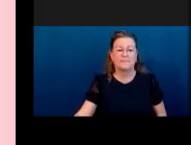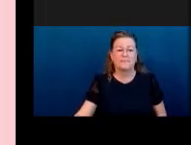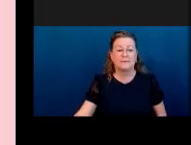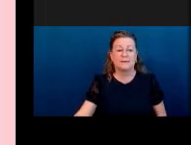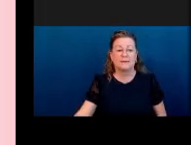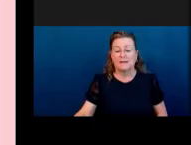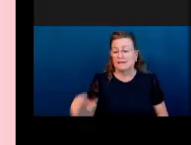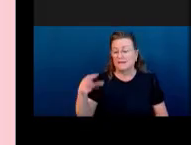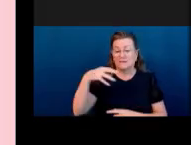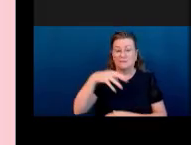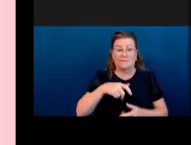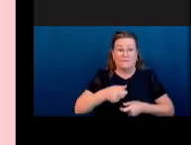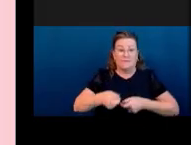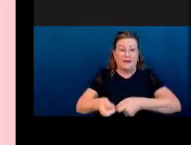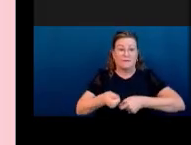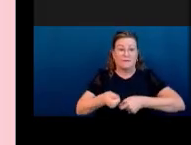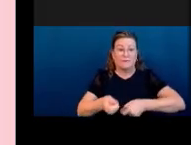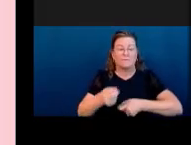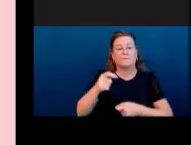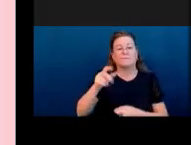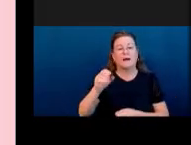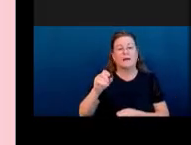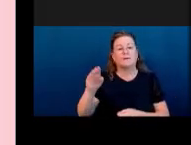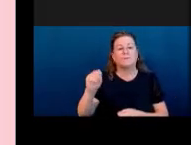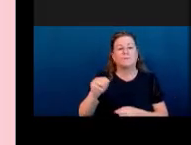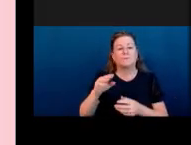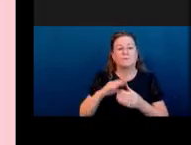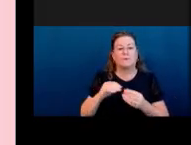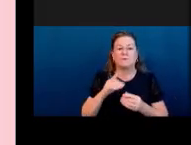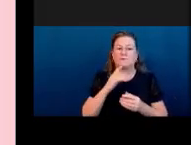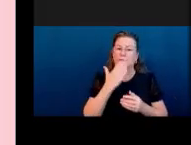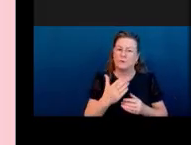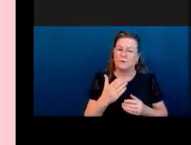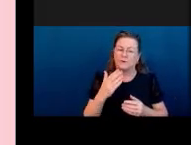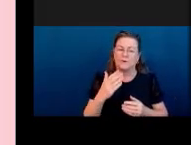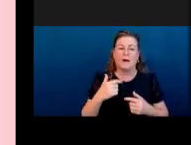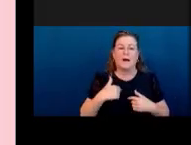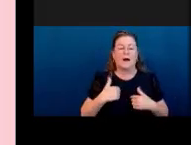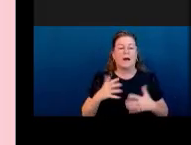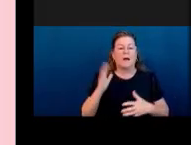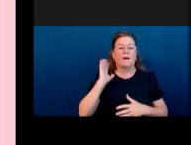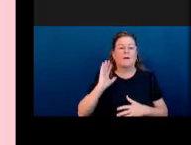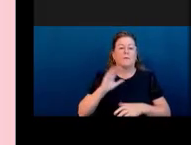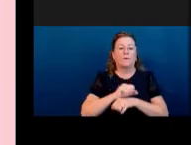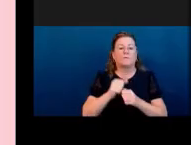again, to get our wheel spinning as we go through some of the other information. But I worked with a child who, again, I